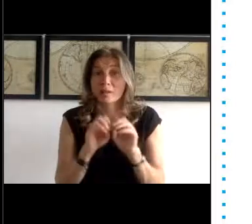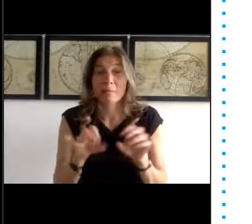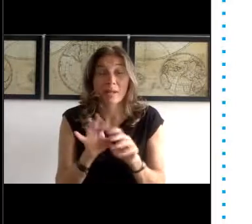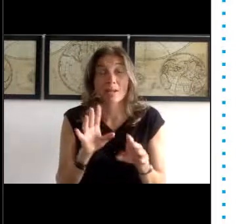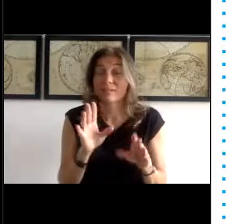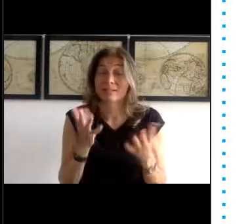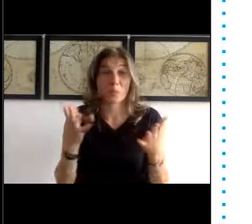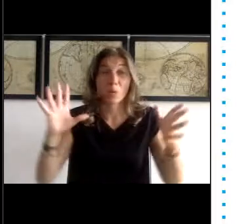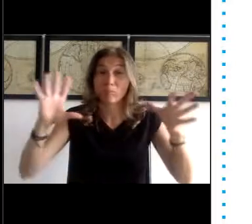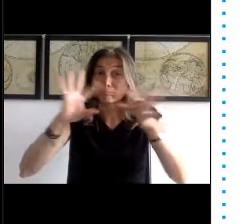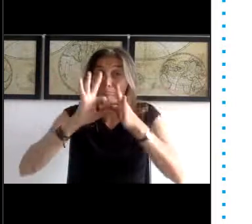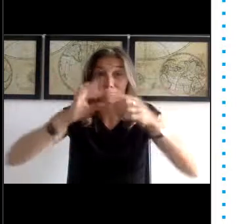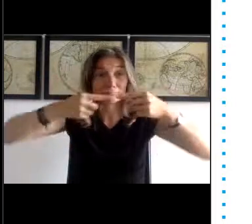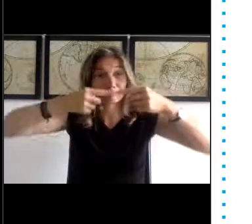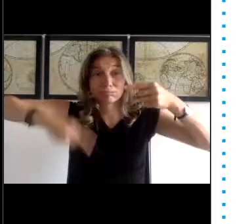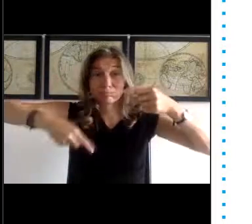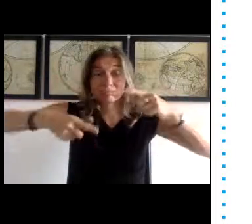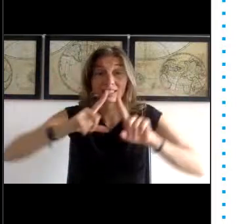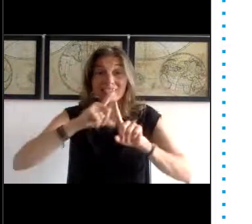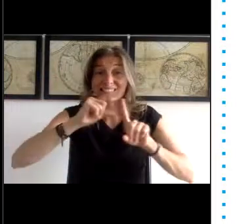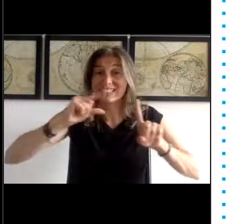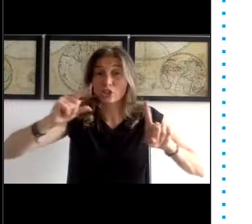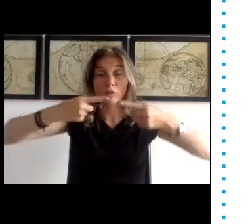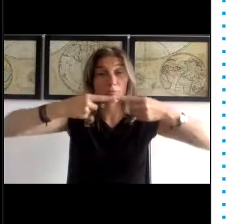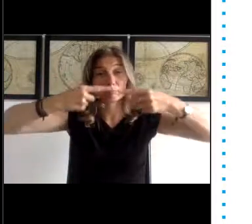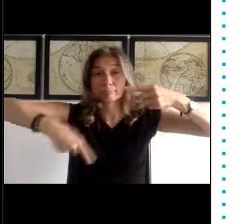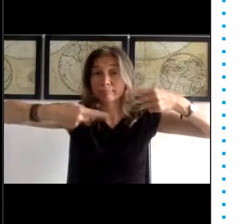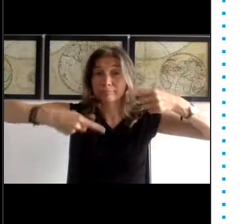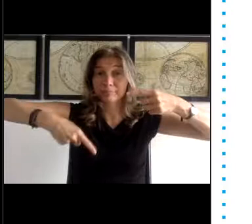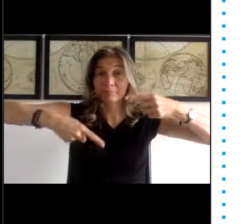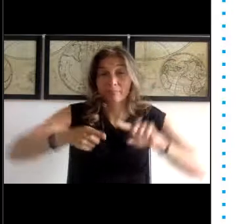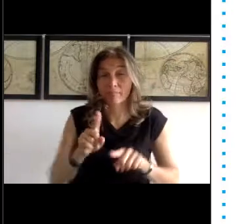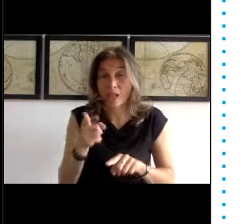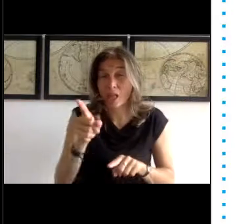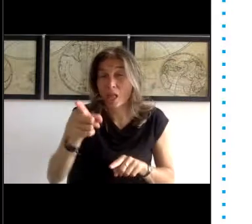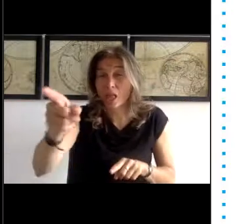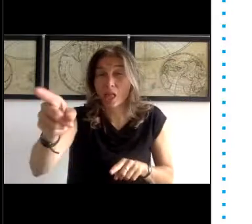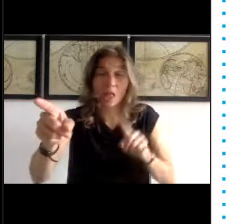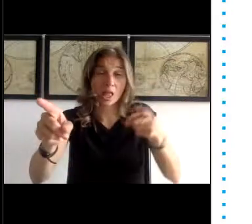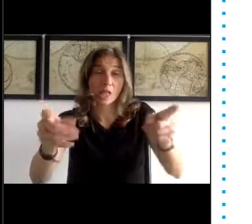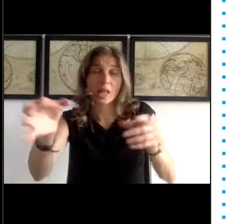the online platform inclusivemobility.eu is the platform where you'll find